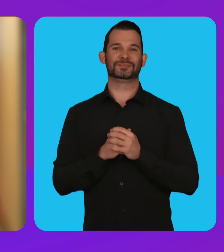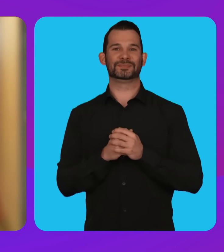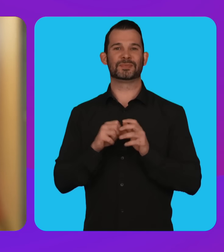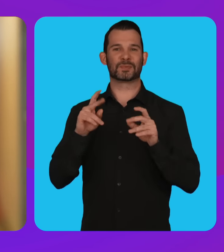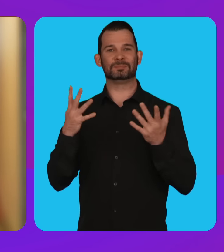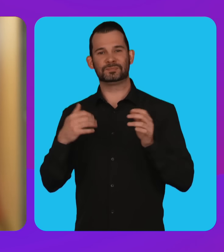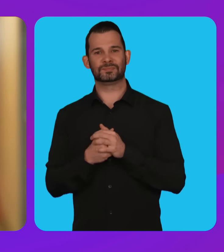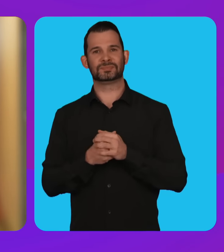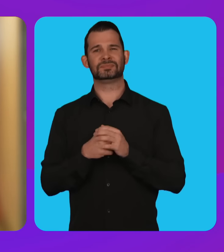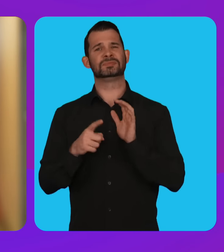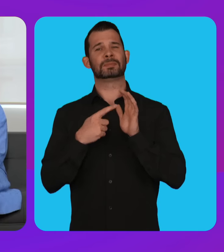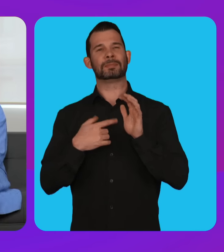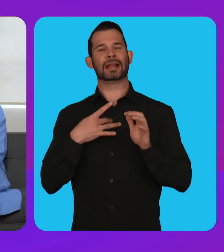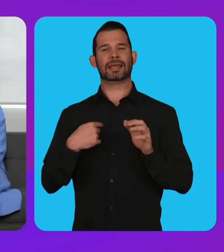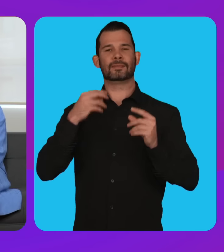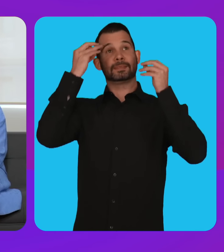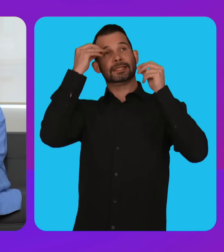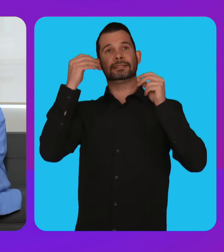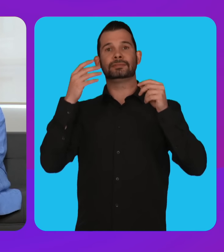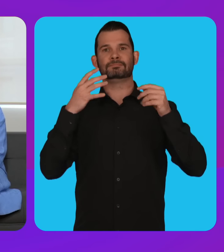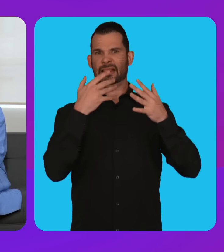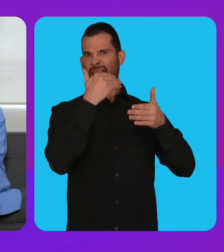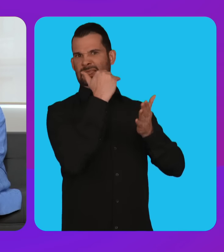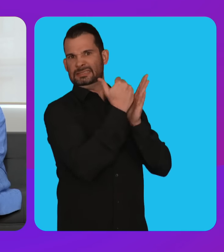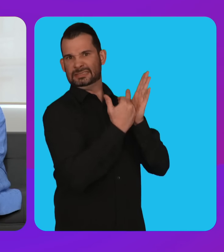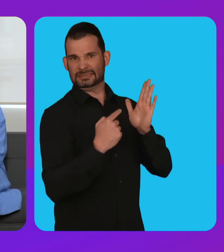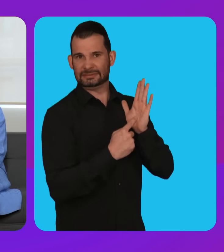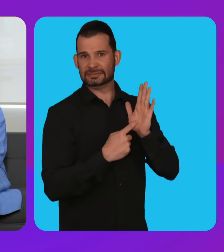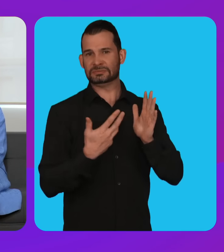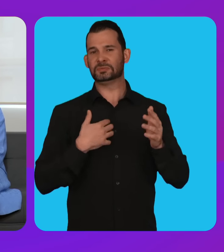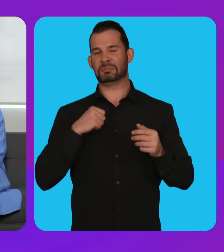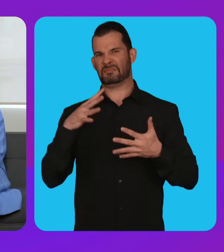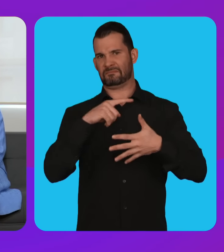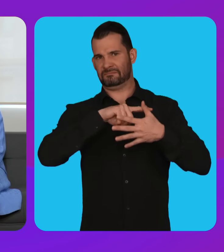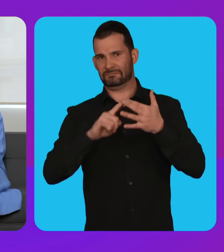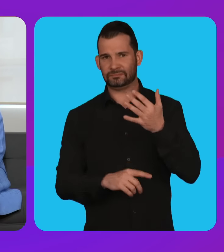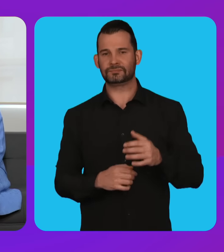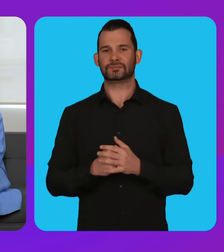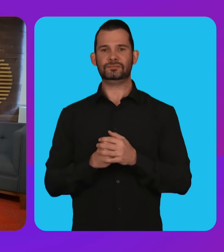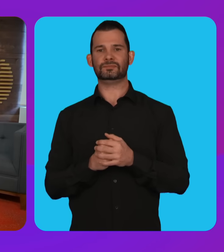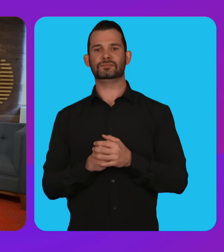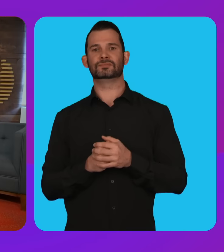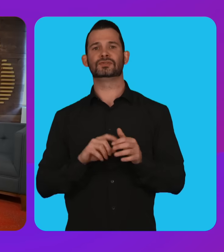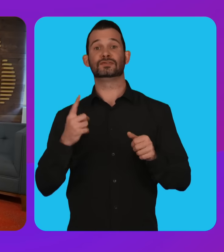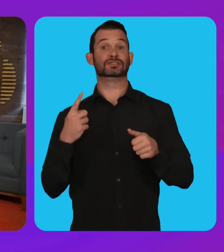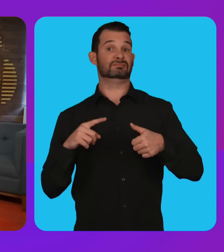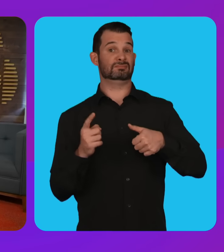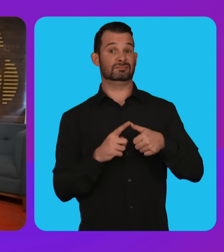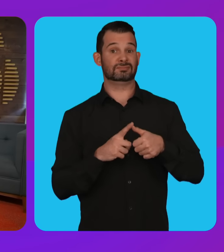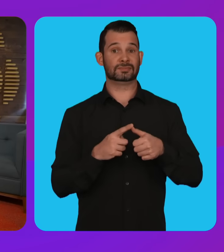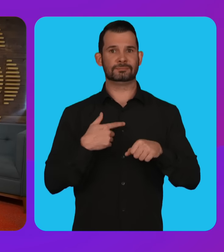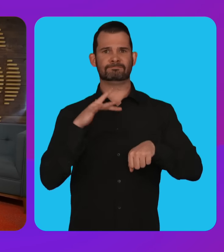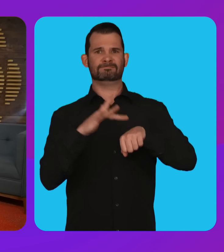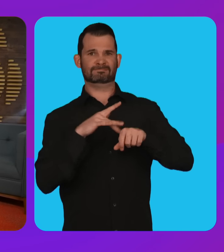Well, sometimes I think in terms of lists. So let me give you five things. [Interpreter 2] First, and we touched on this,